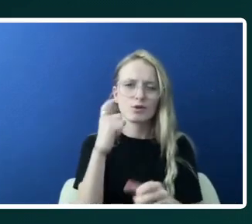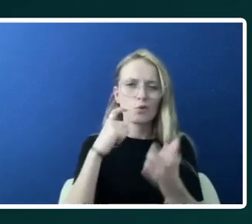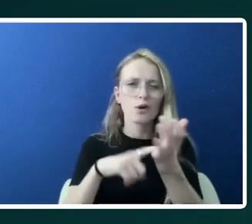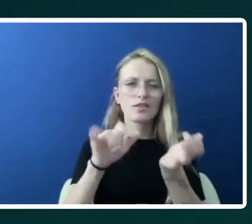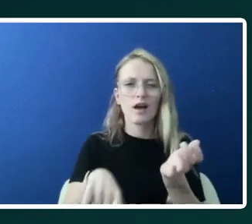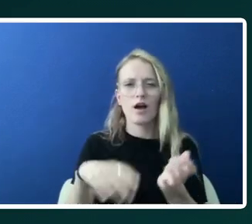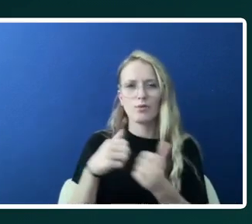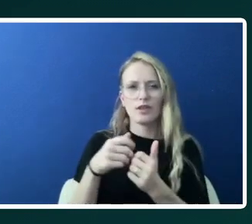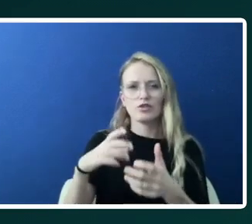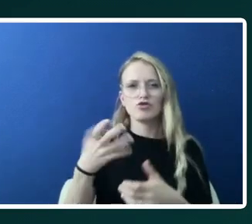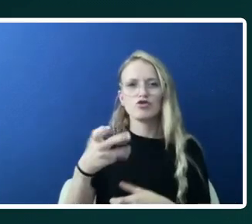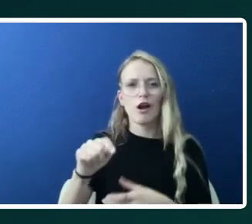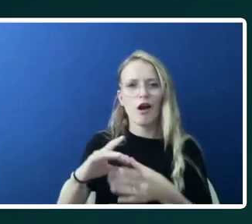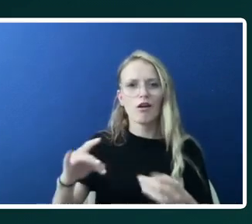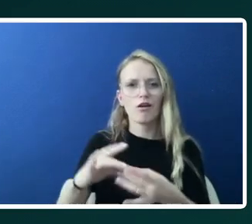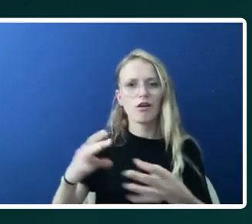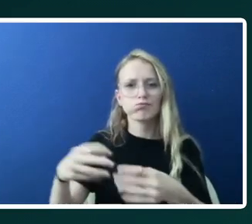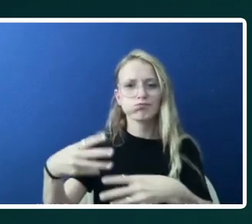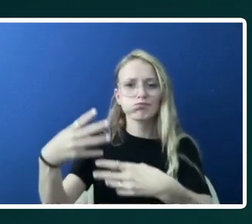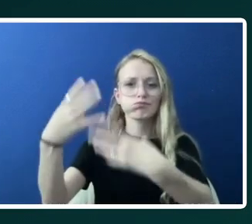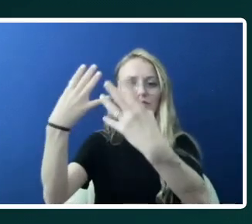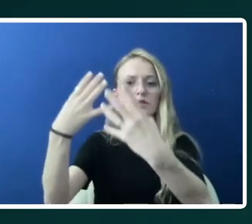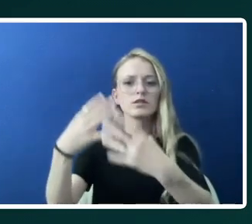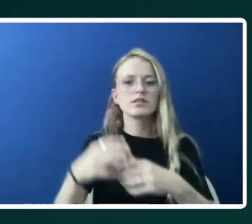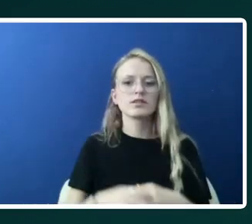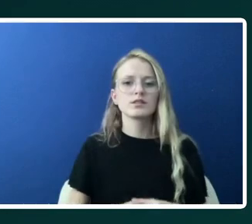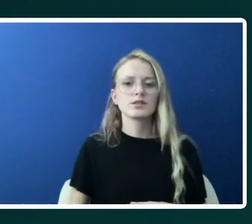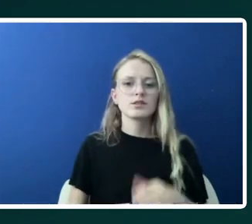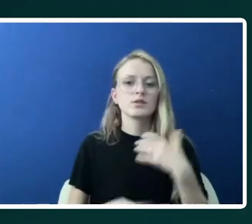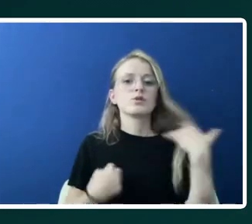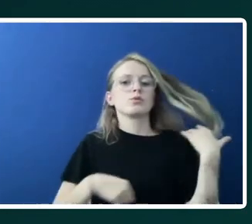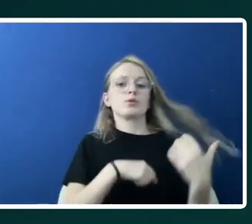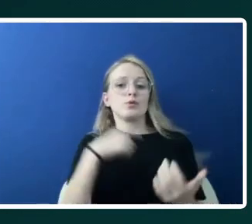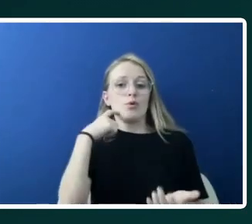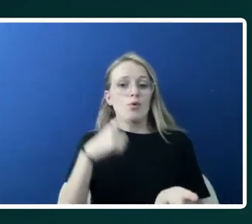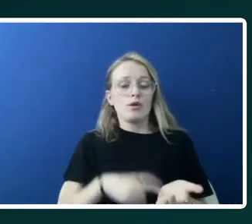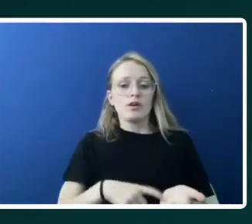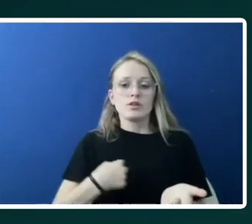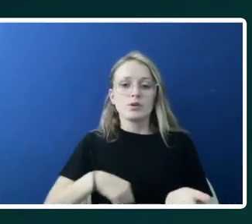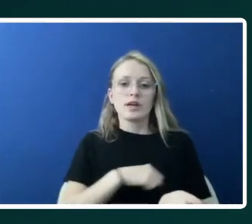feel are our best ideas that we've learned from our ten years of working together. And